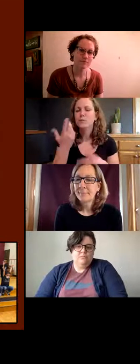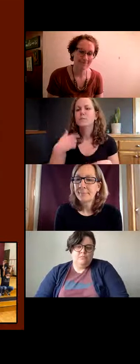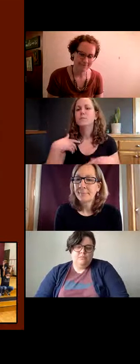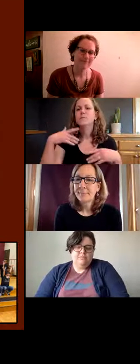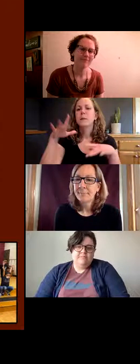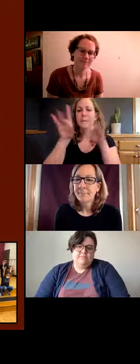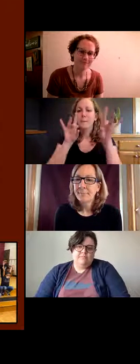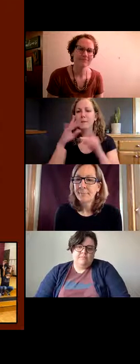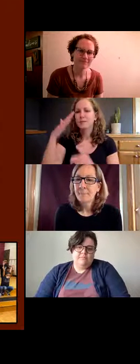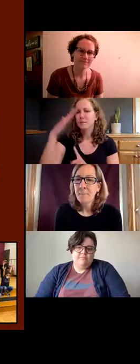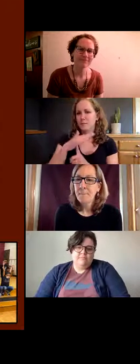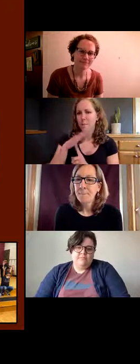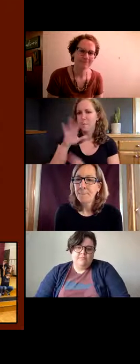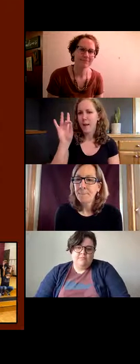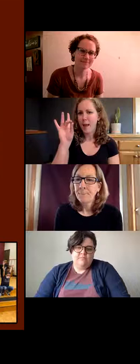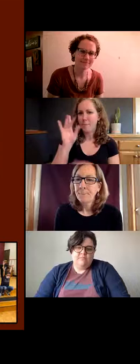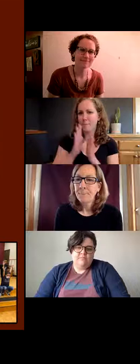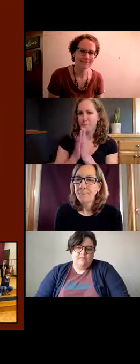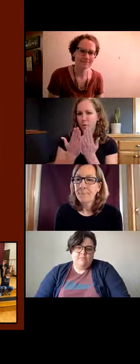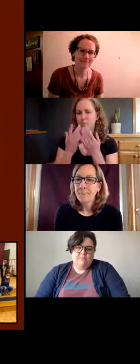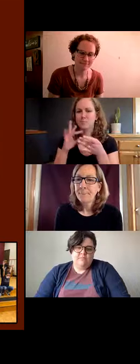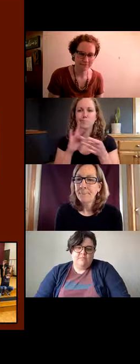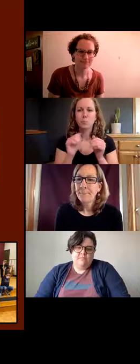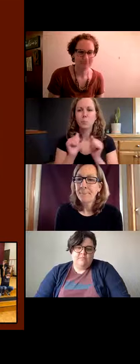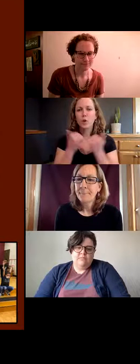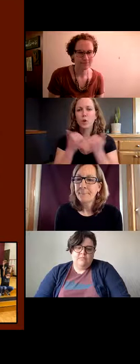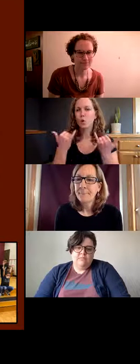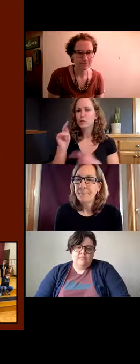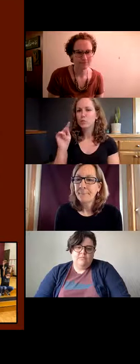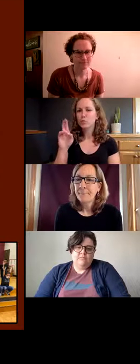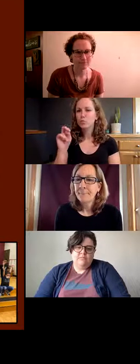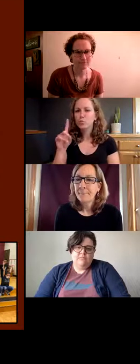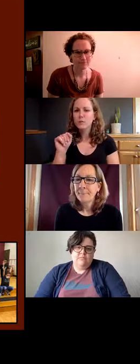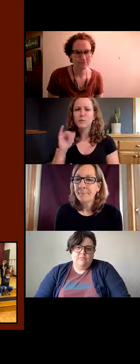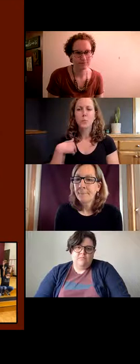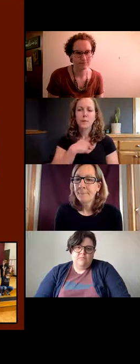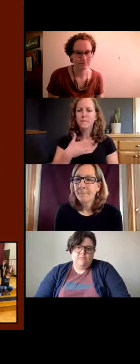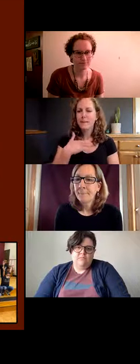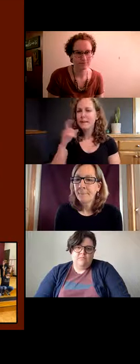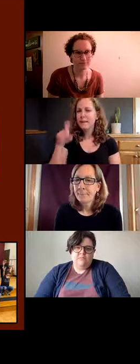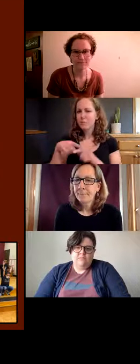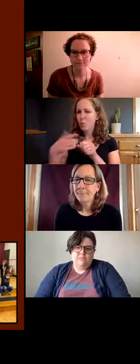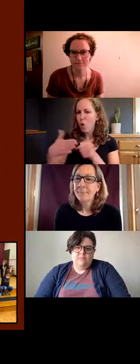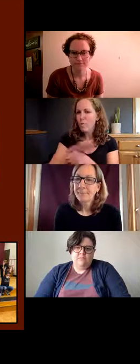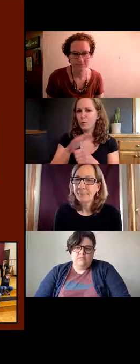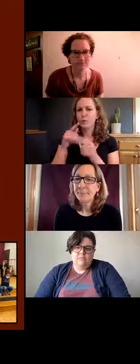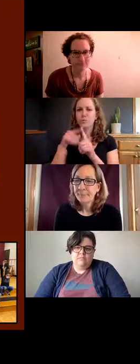We have a book fair and we pick the top eight books. What the trends, are what we